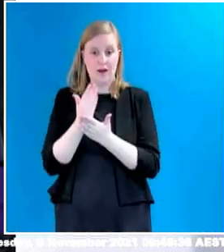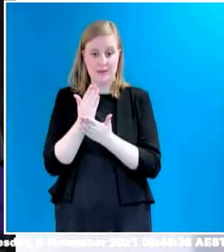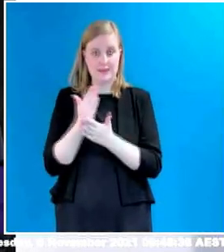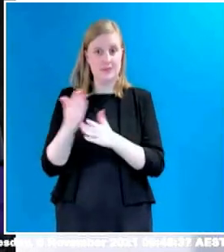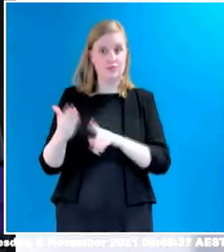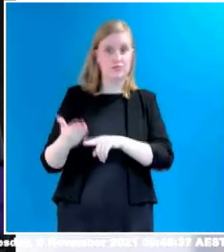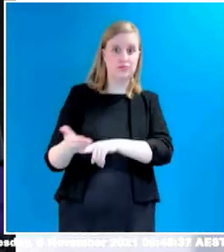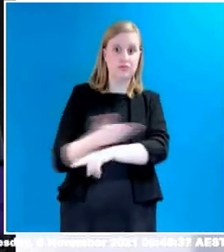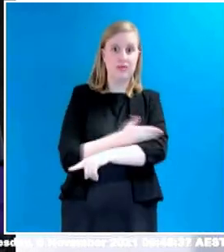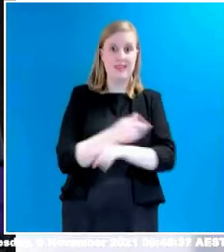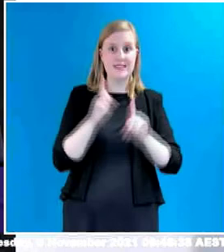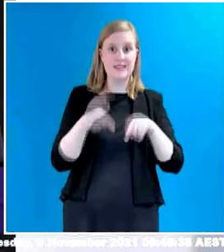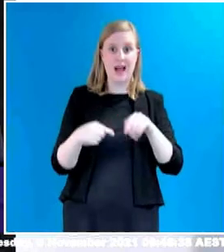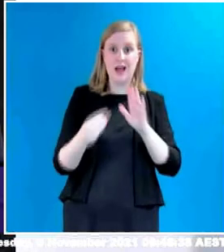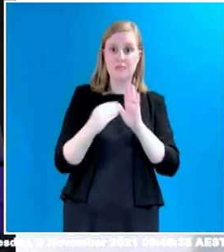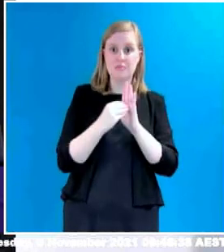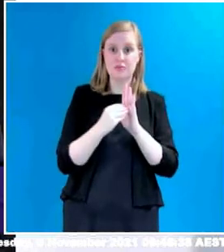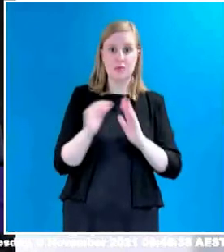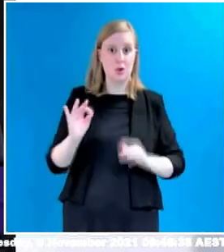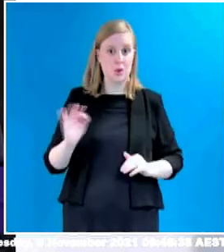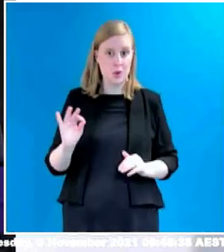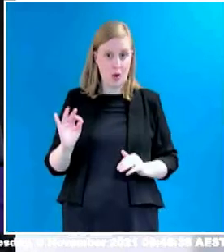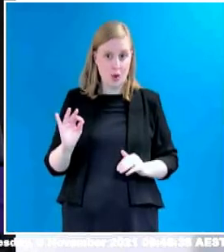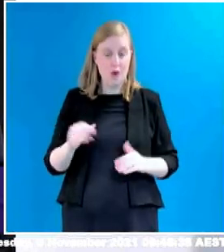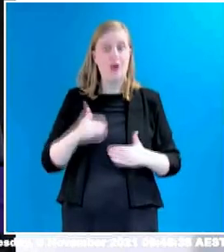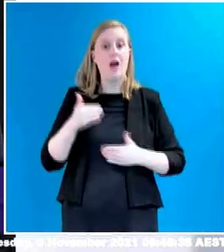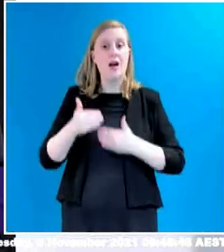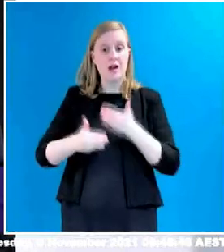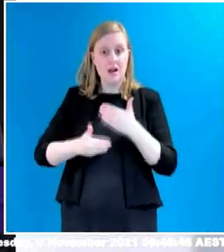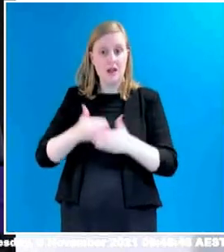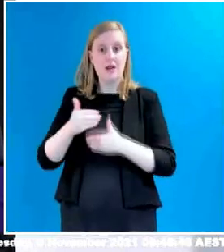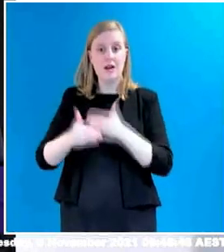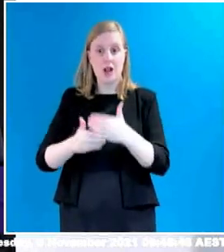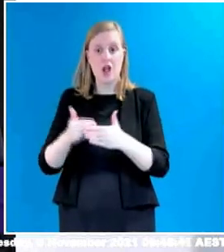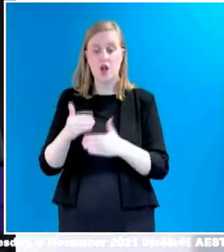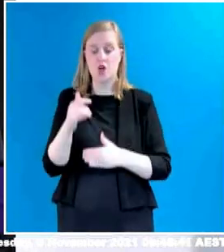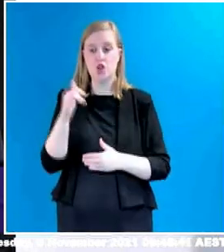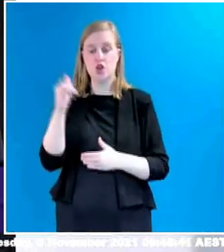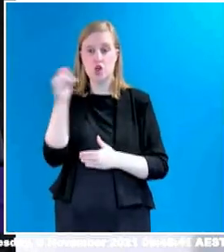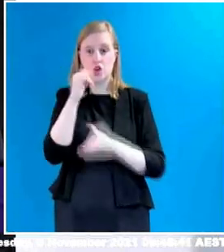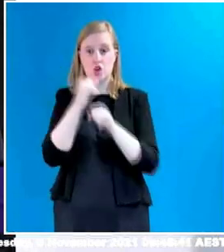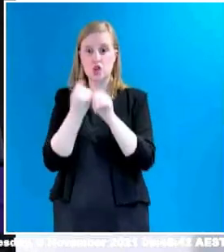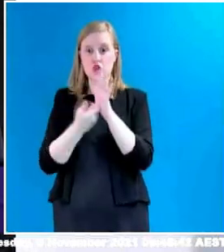Greens inserted an amendment to look at environmental and economic, social and